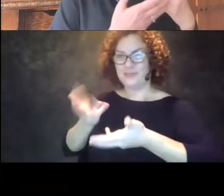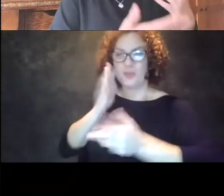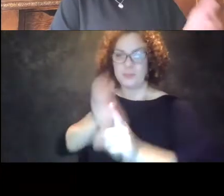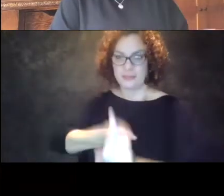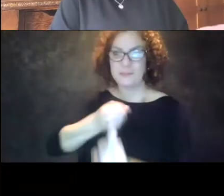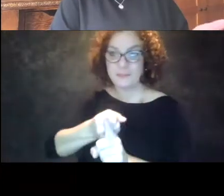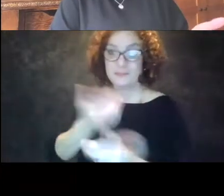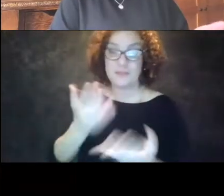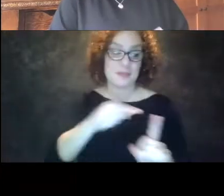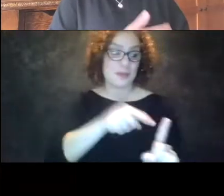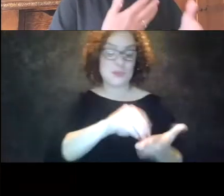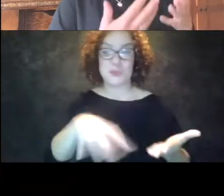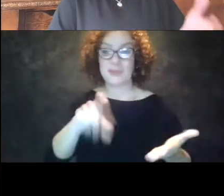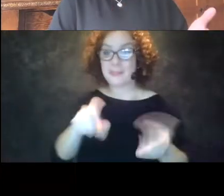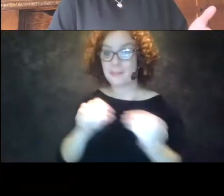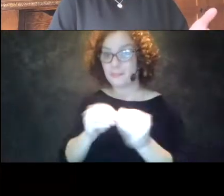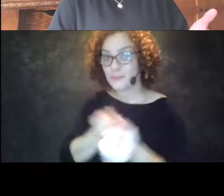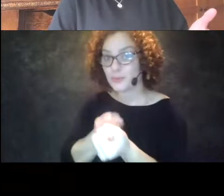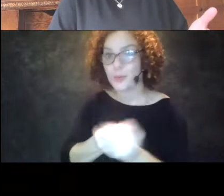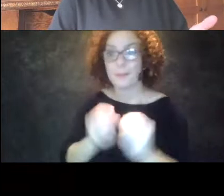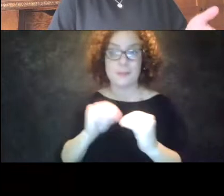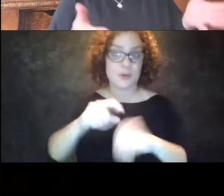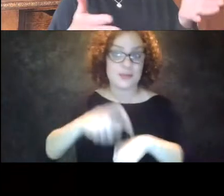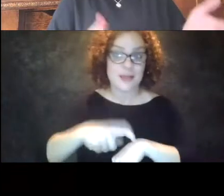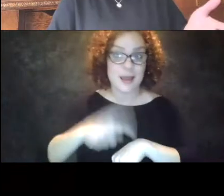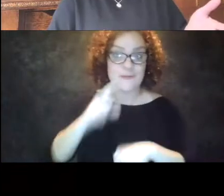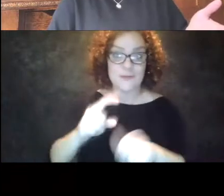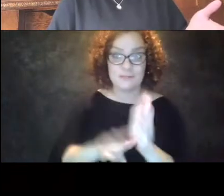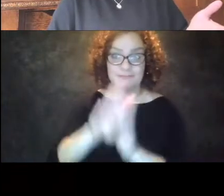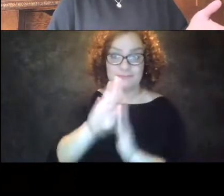for skill development, they might need more practice. Again, I think it's best done in